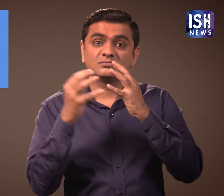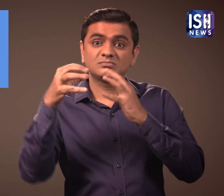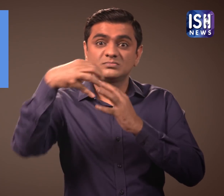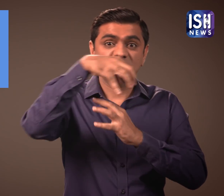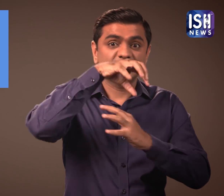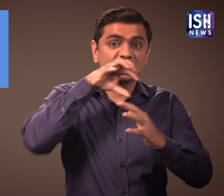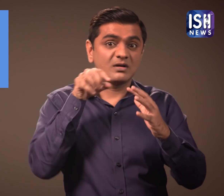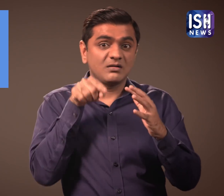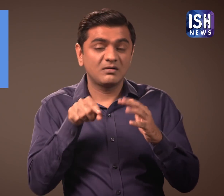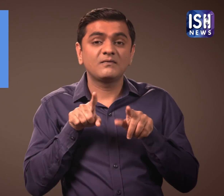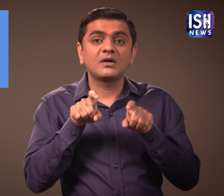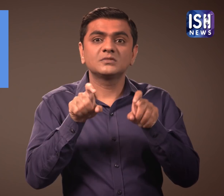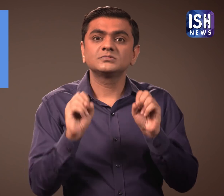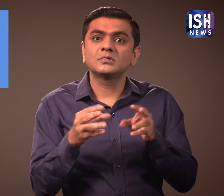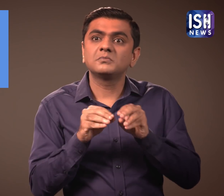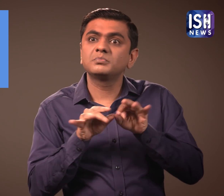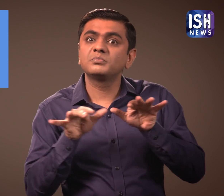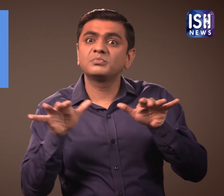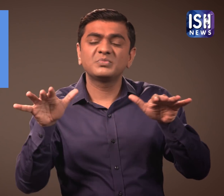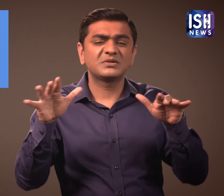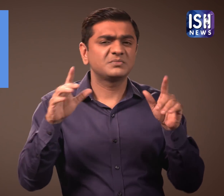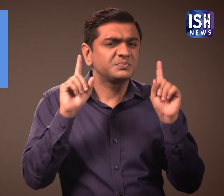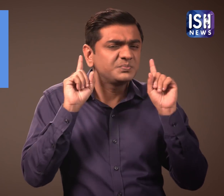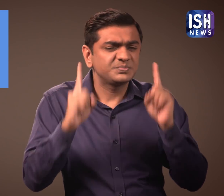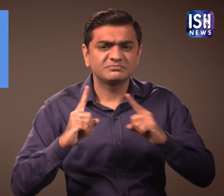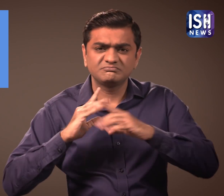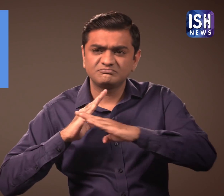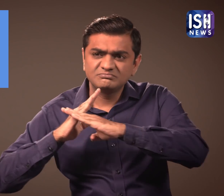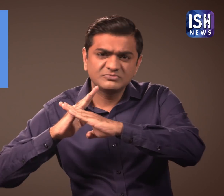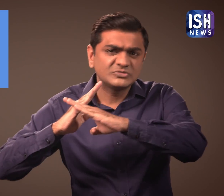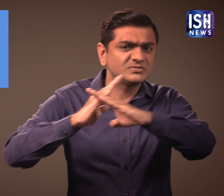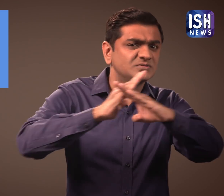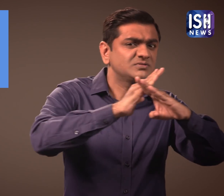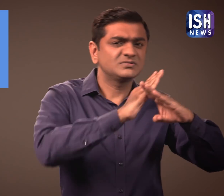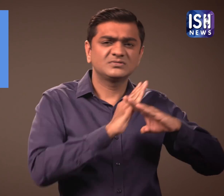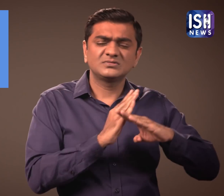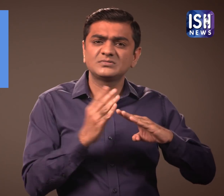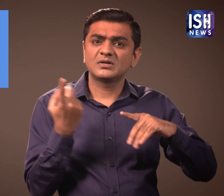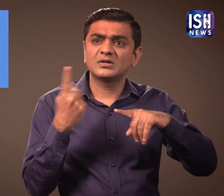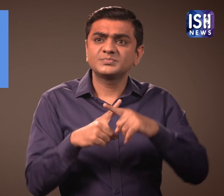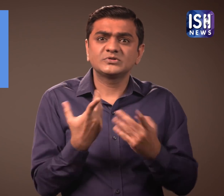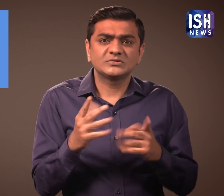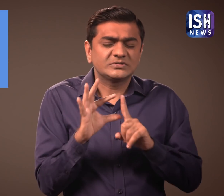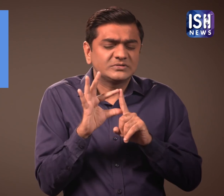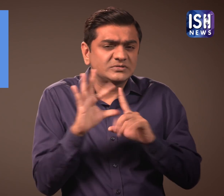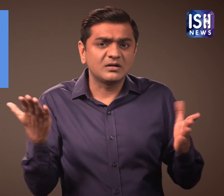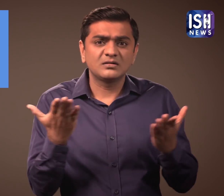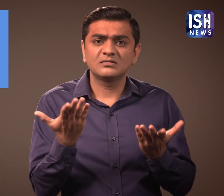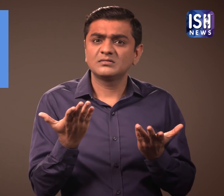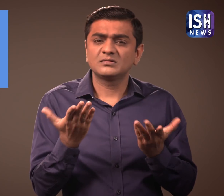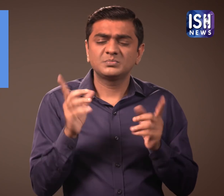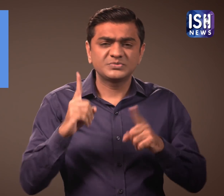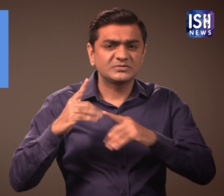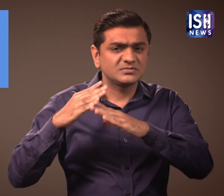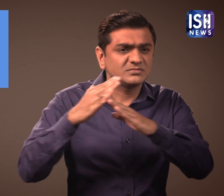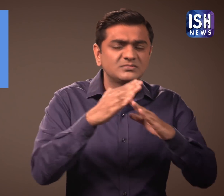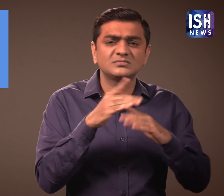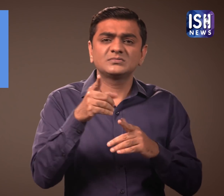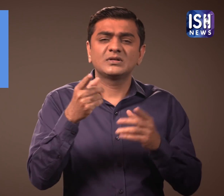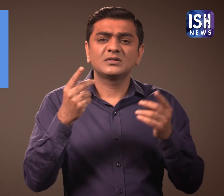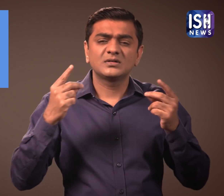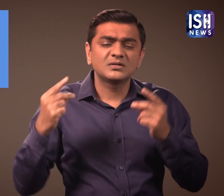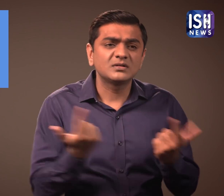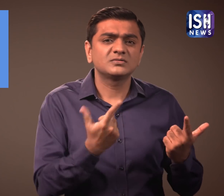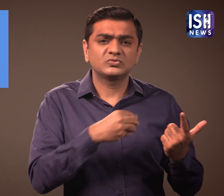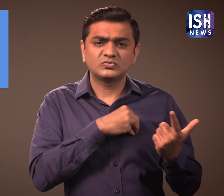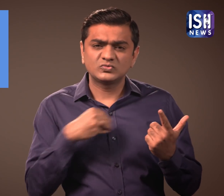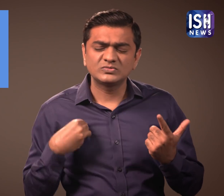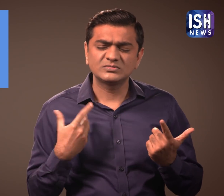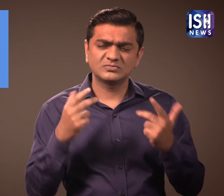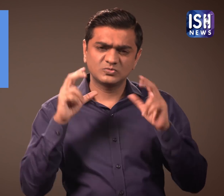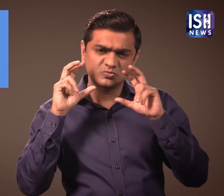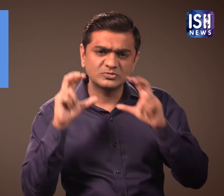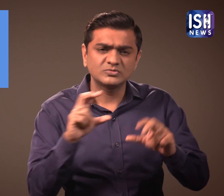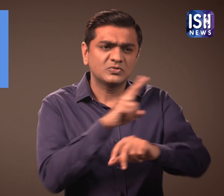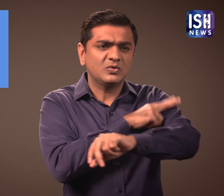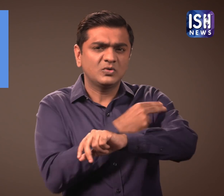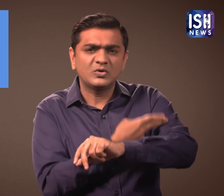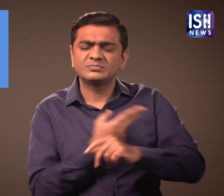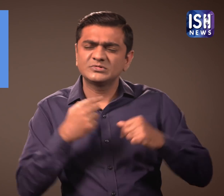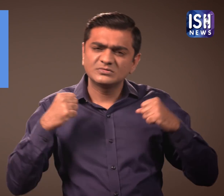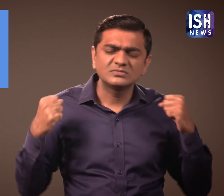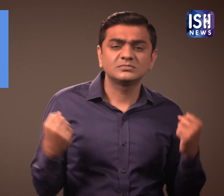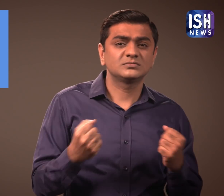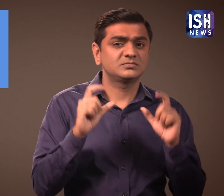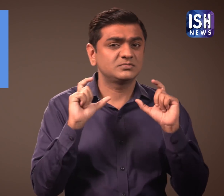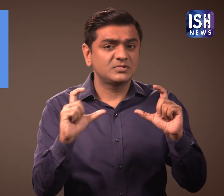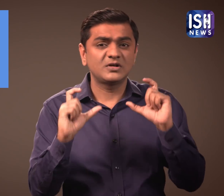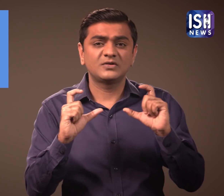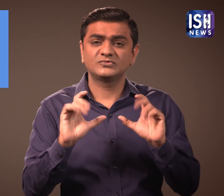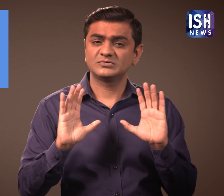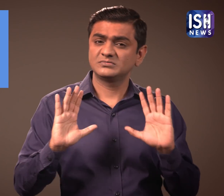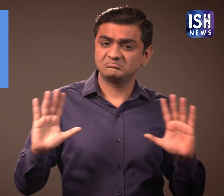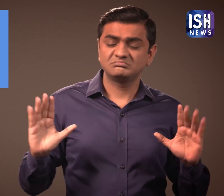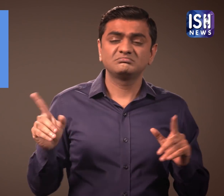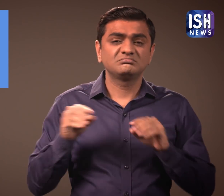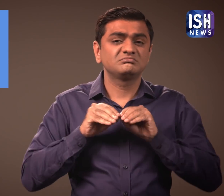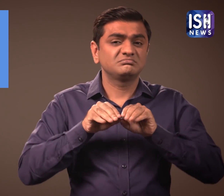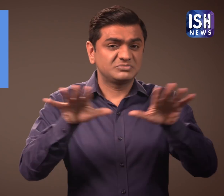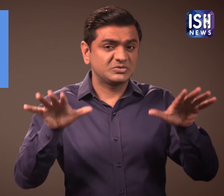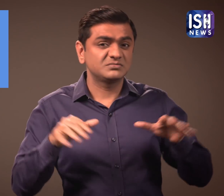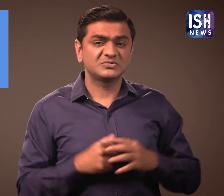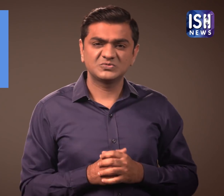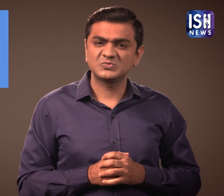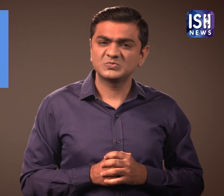declared the outbreak a global health emergency and urged doctors & hospitals to work hard towards preventing an outbreak.